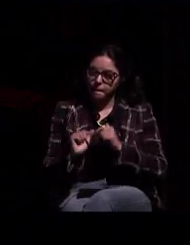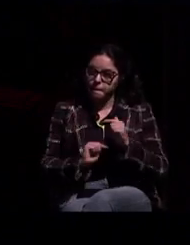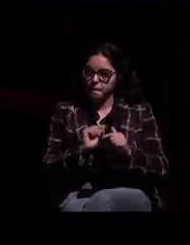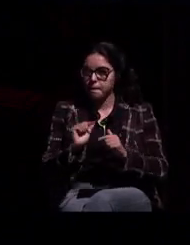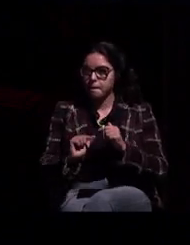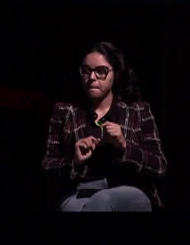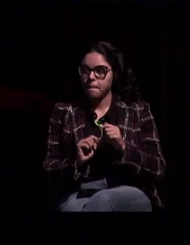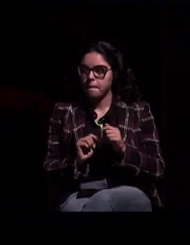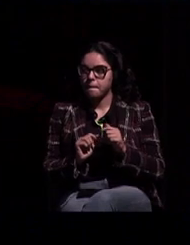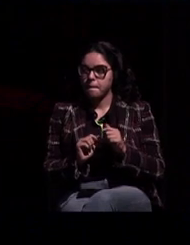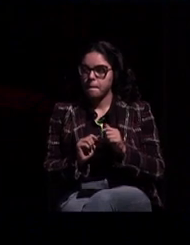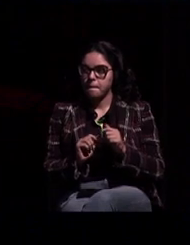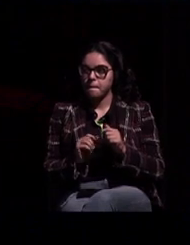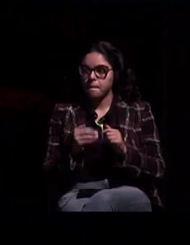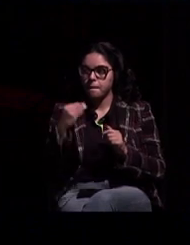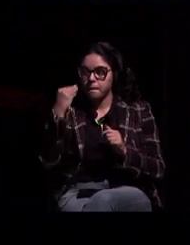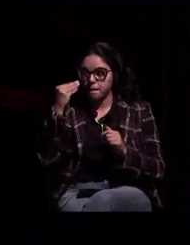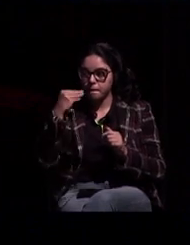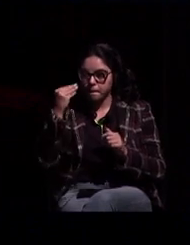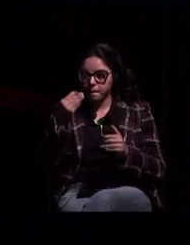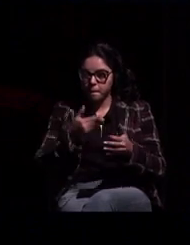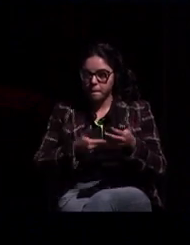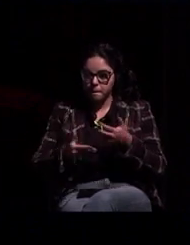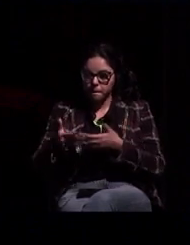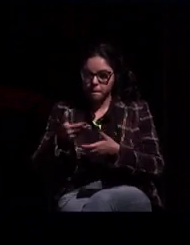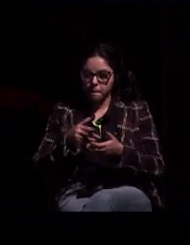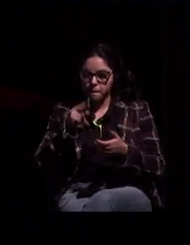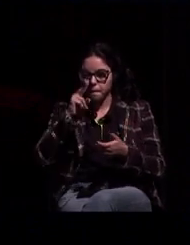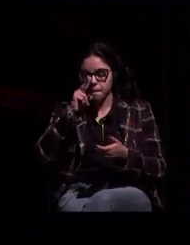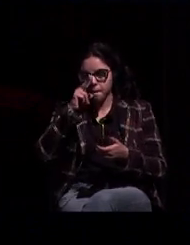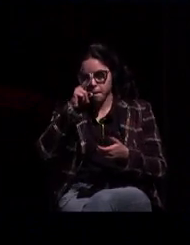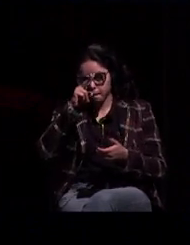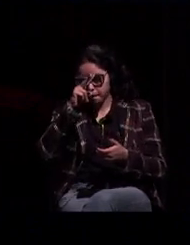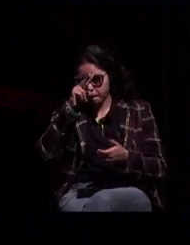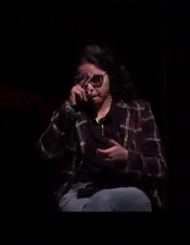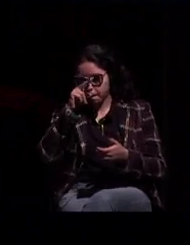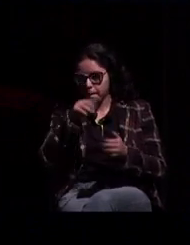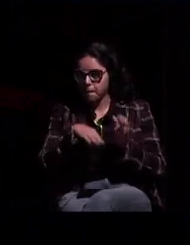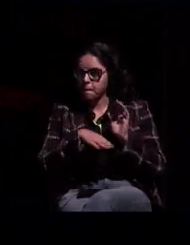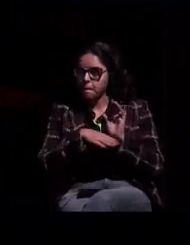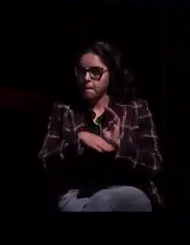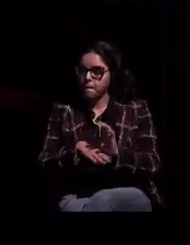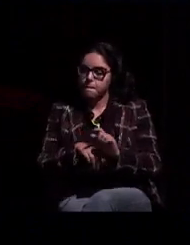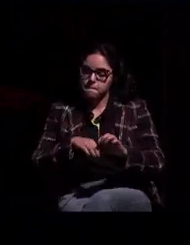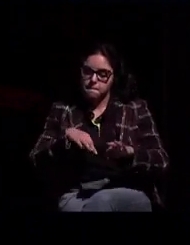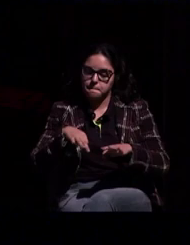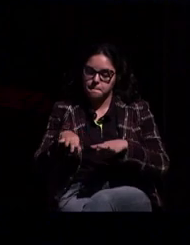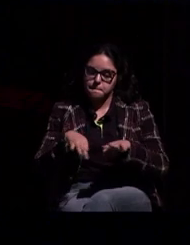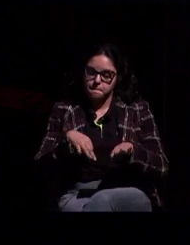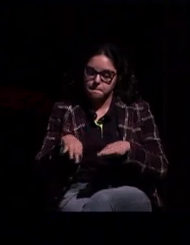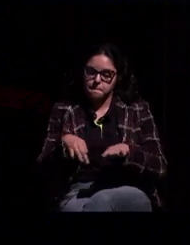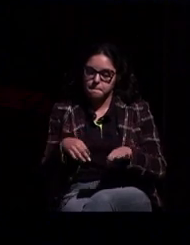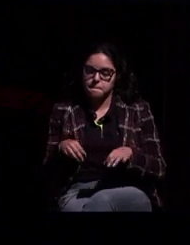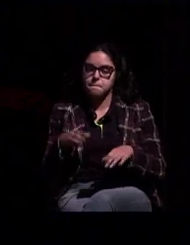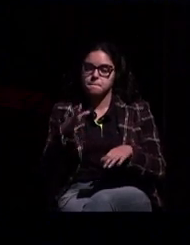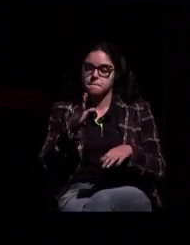the situation permitting, they will. They reduce their costs ‘cause they can. Here we have